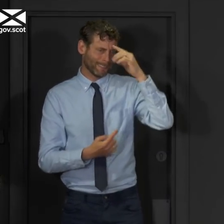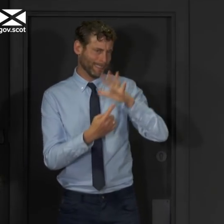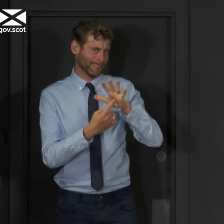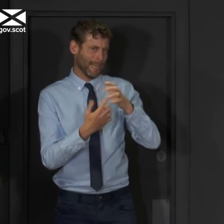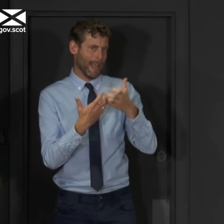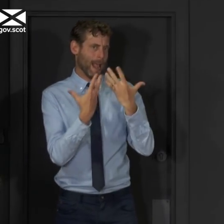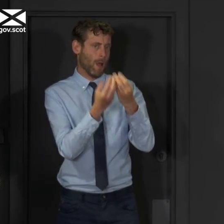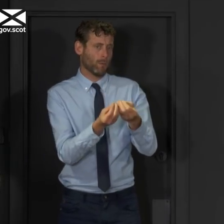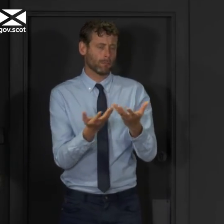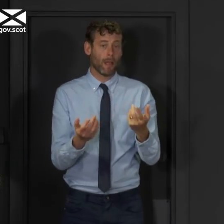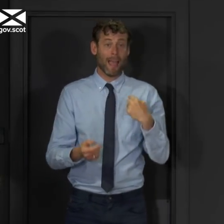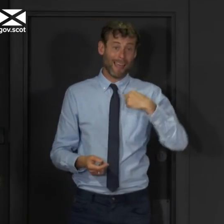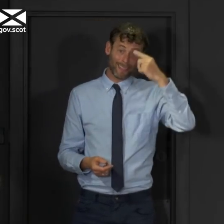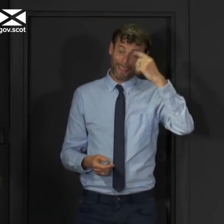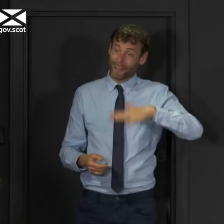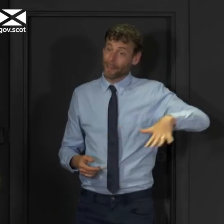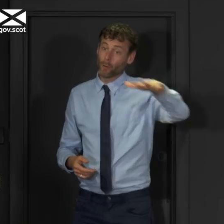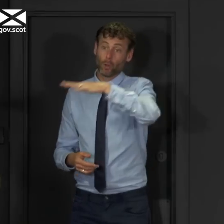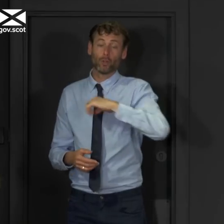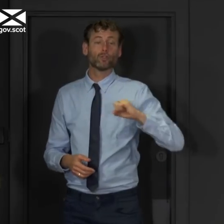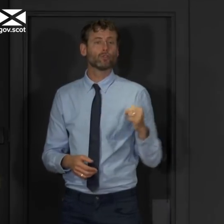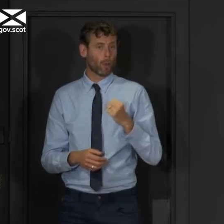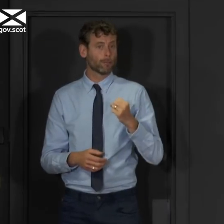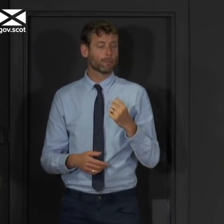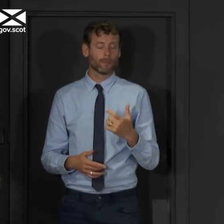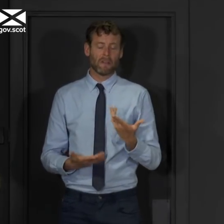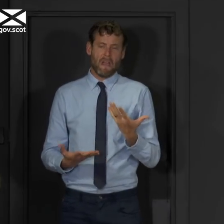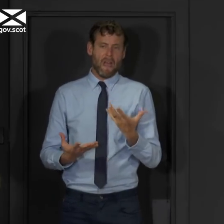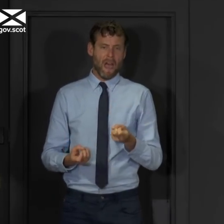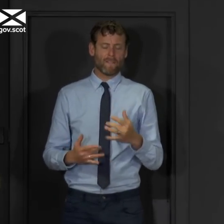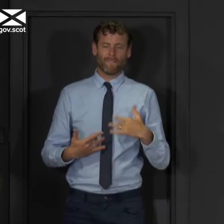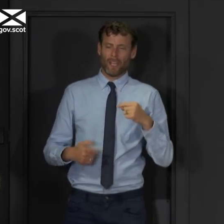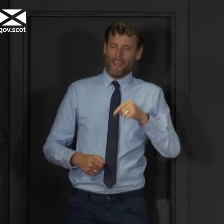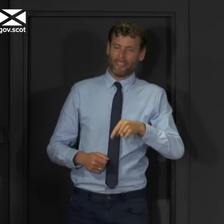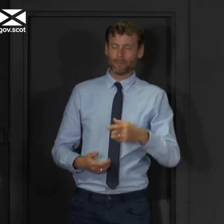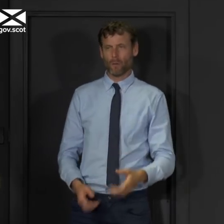single person in the country that doesn't find aspects of this a struggle, and doesn't